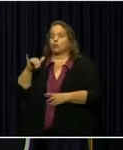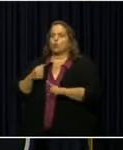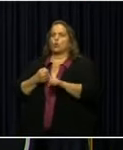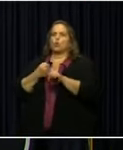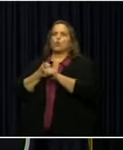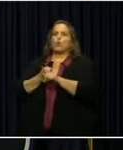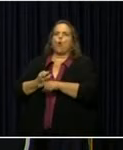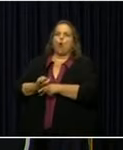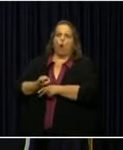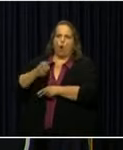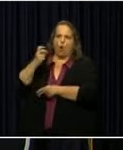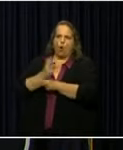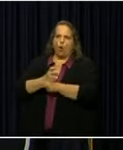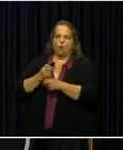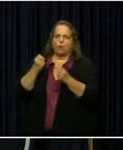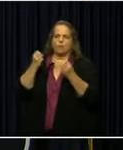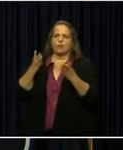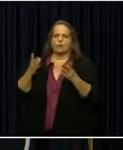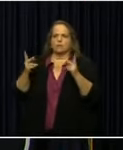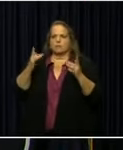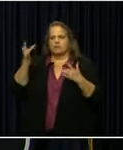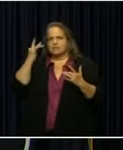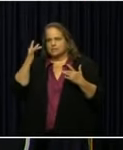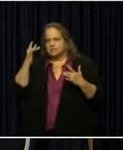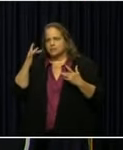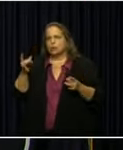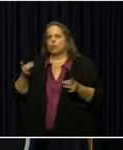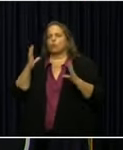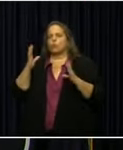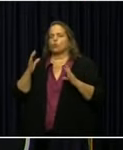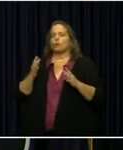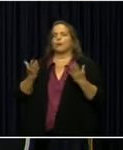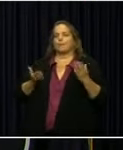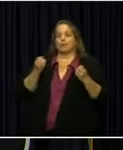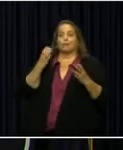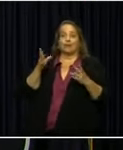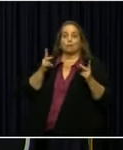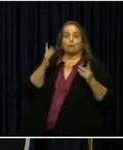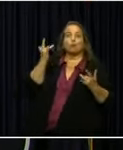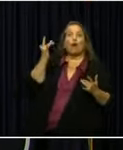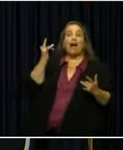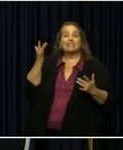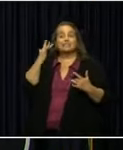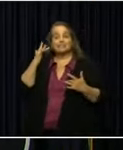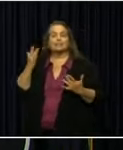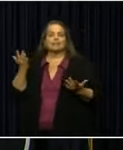CERTAINLY ACROSS THE STATE. I MEAN, THIS IS GOING TO BE UNTIL WE WORK OUT OF THIS